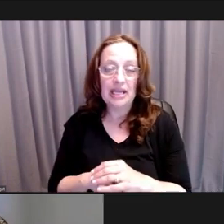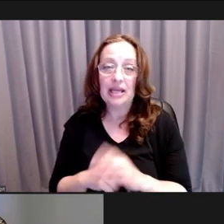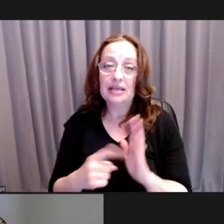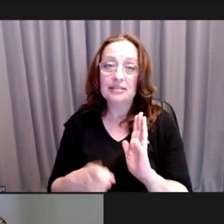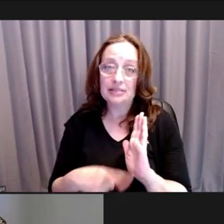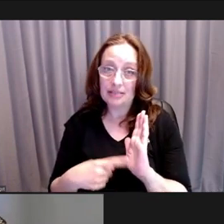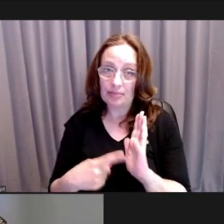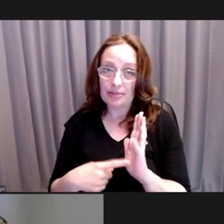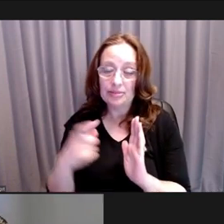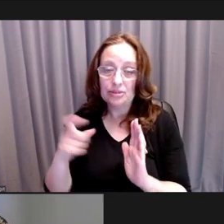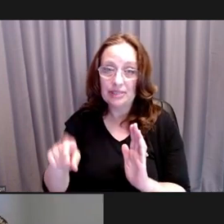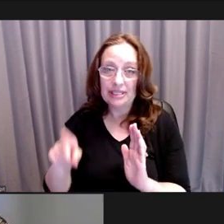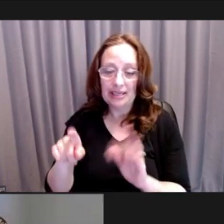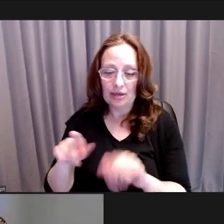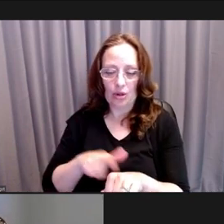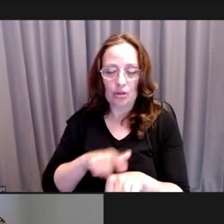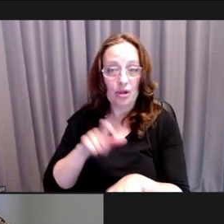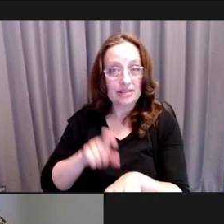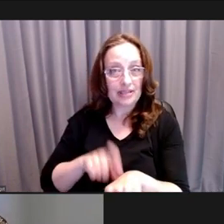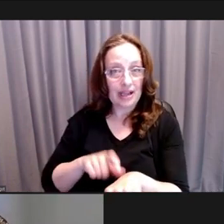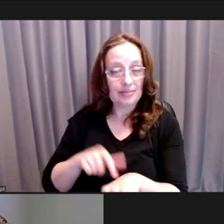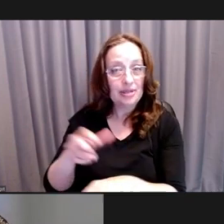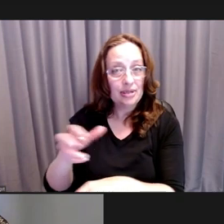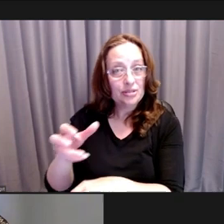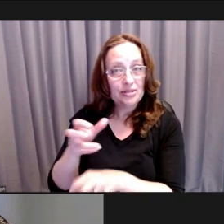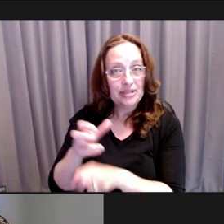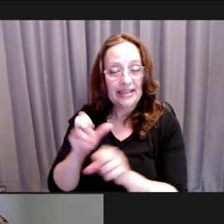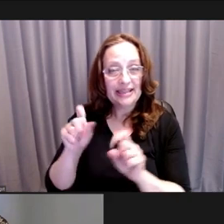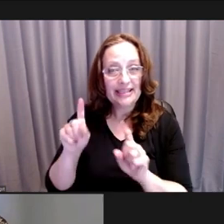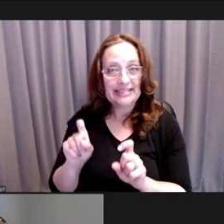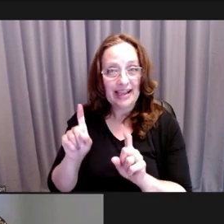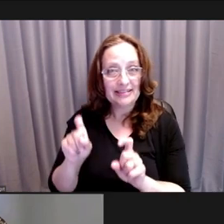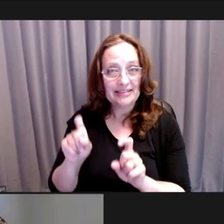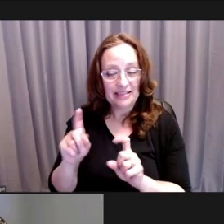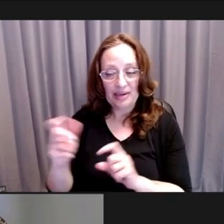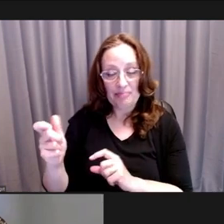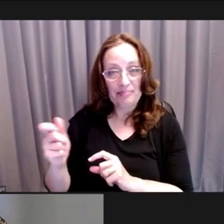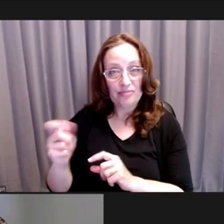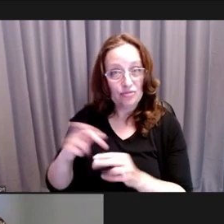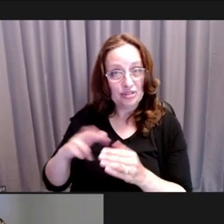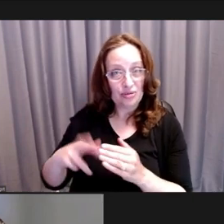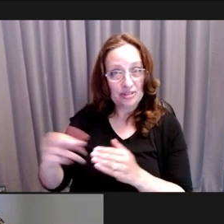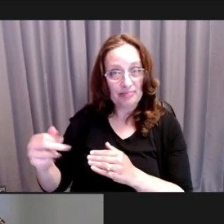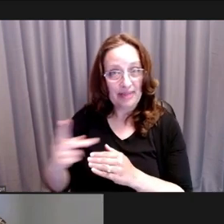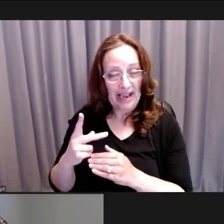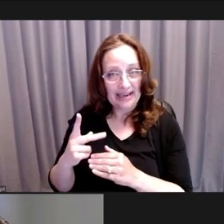I mentioned these two send-out panels take a number of weeks. Potentially close to a month.